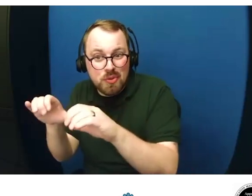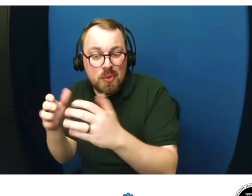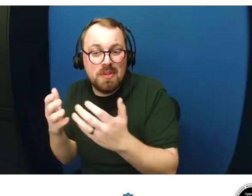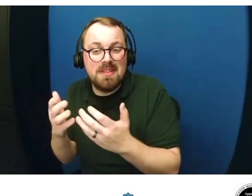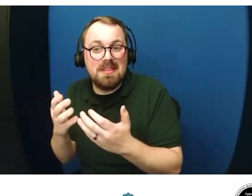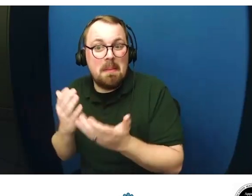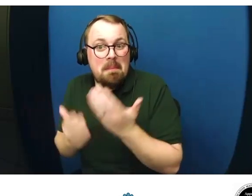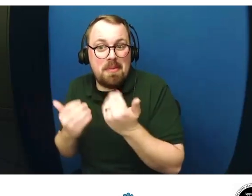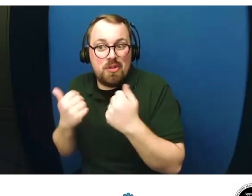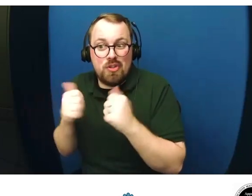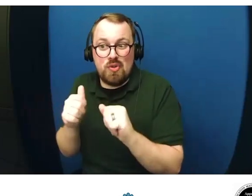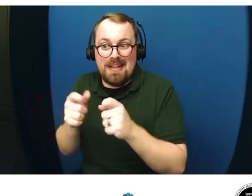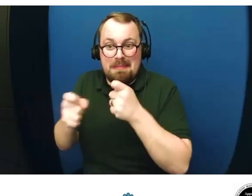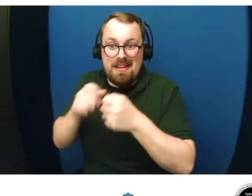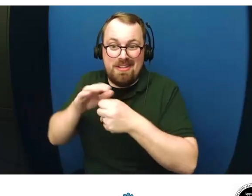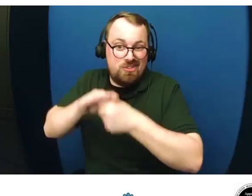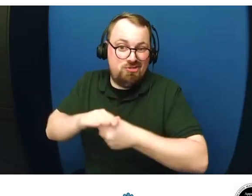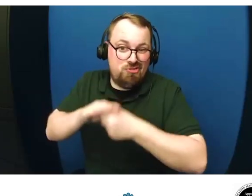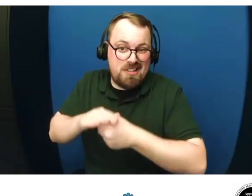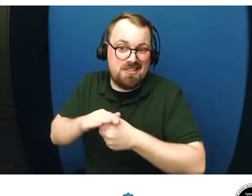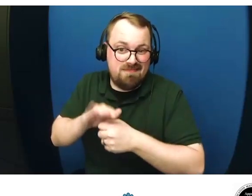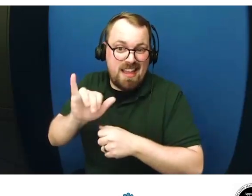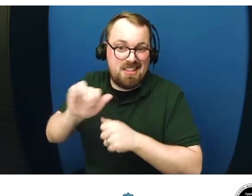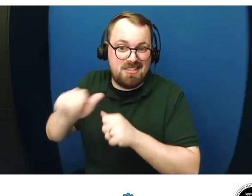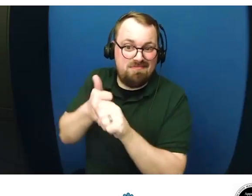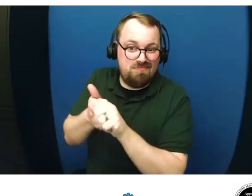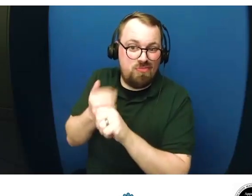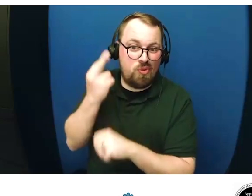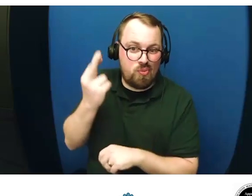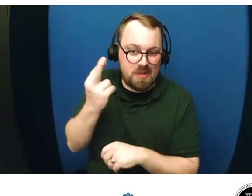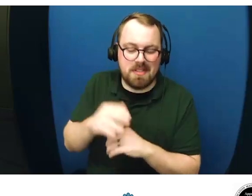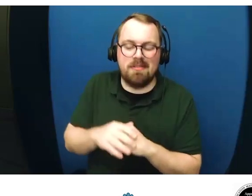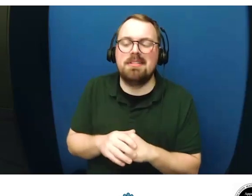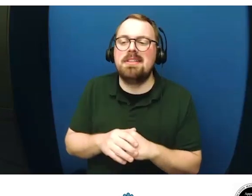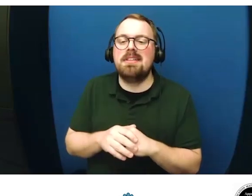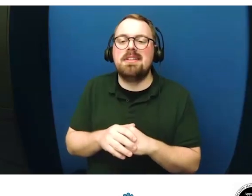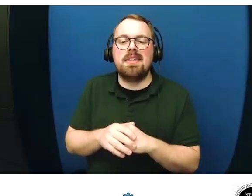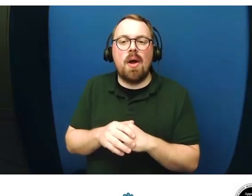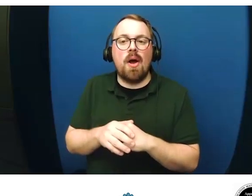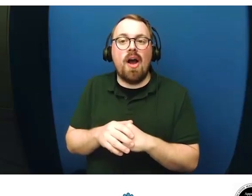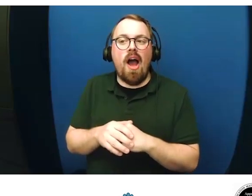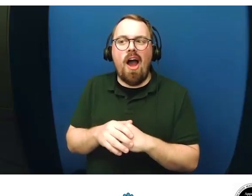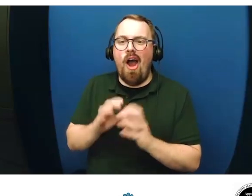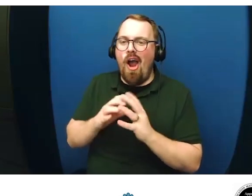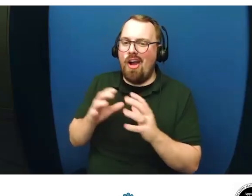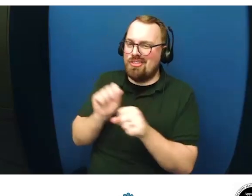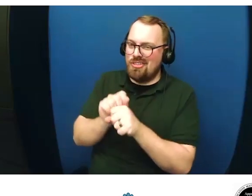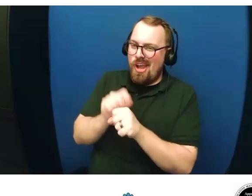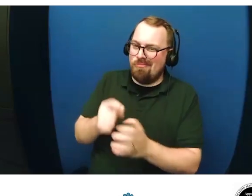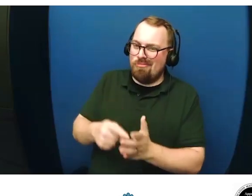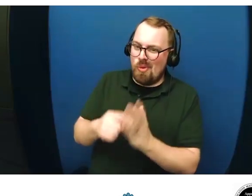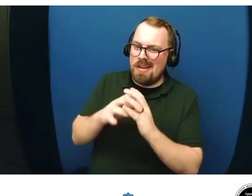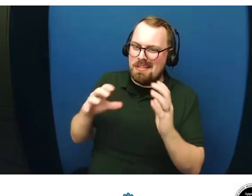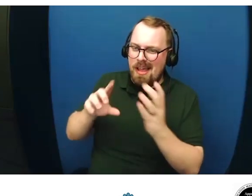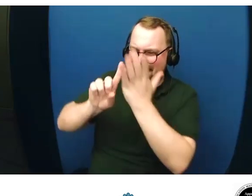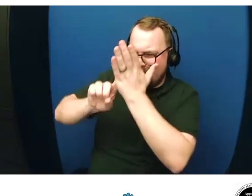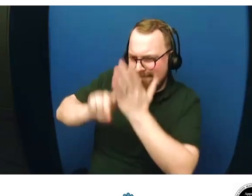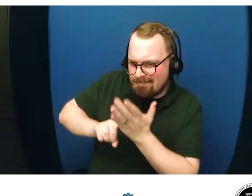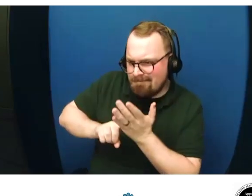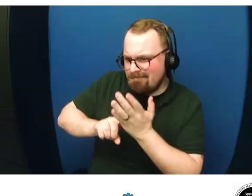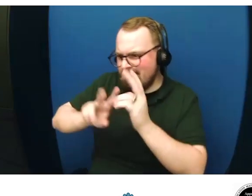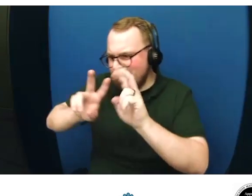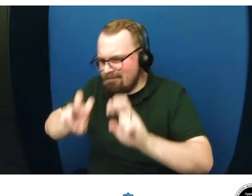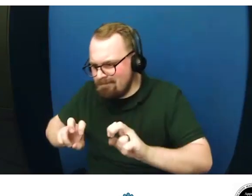they're trying to manage their own stress. A lot of what we do is detective work and trying to figure out: